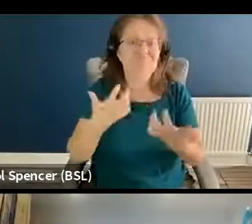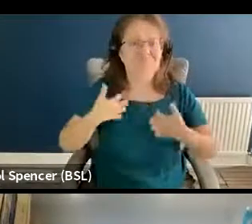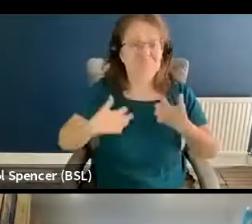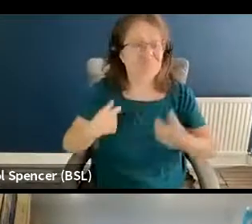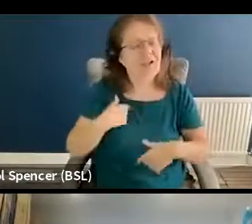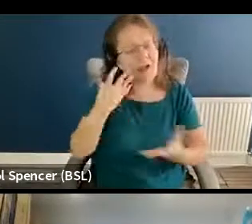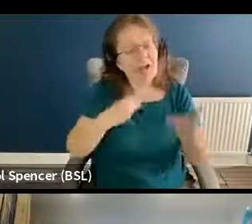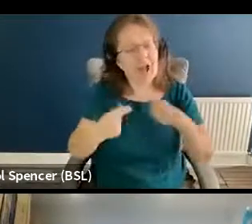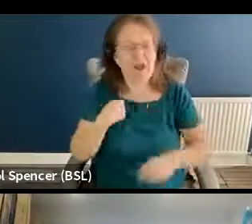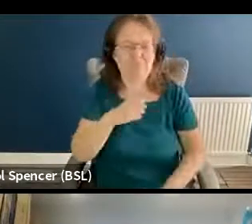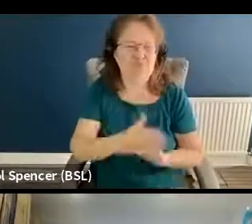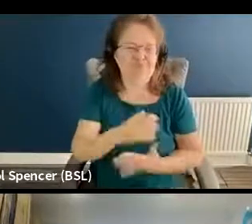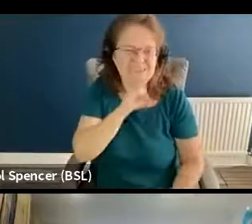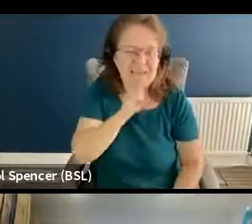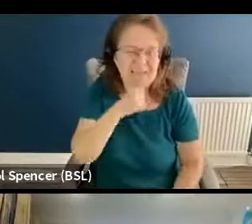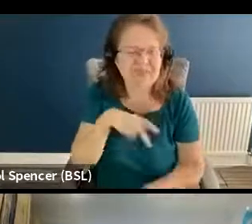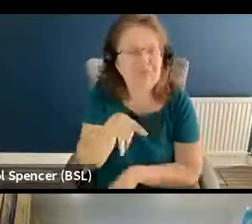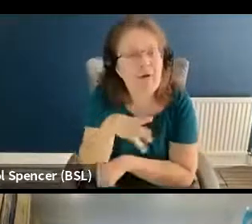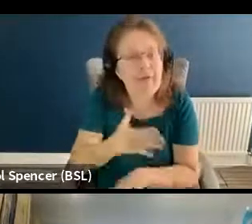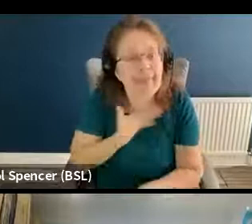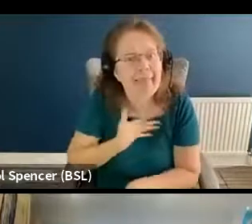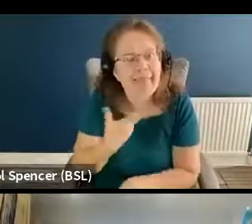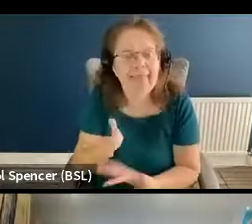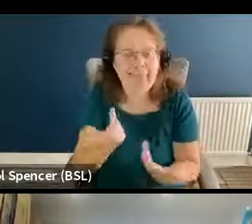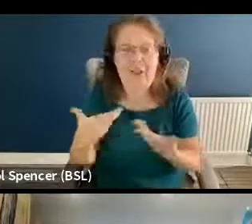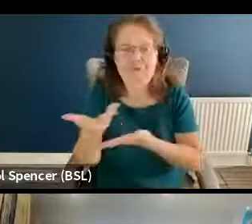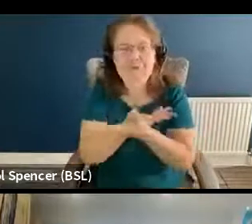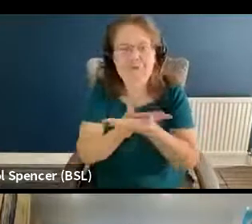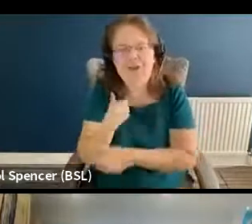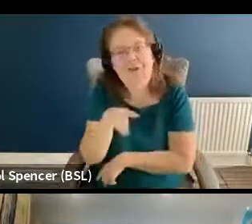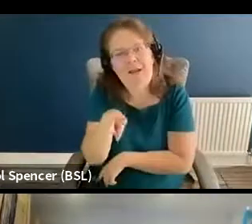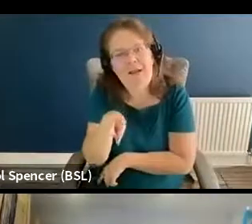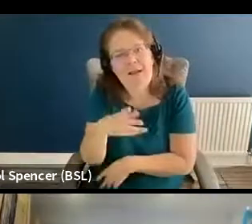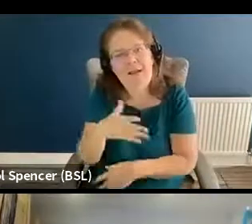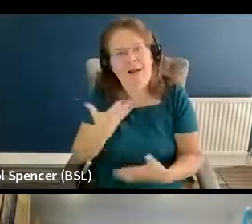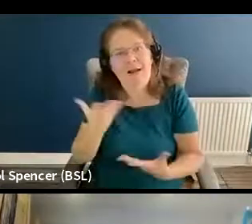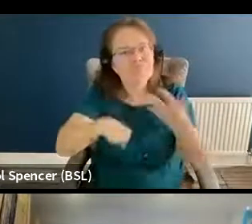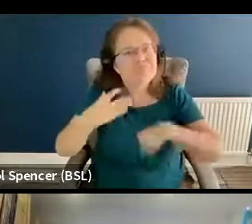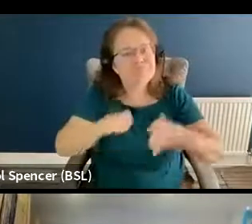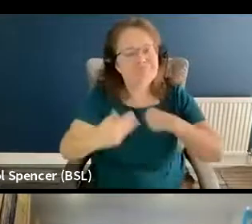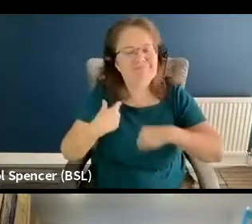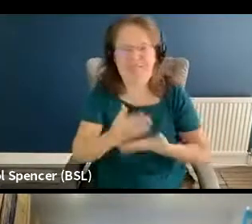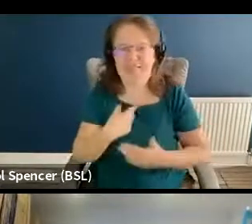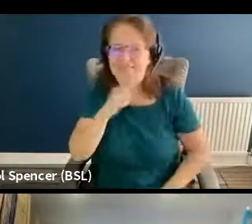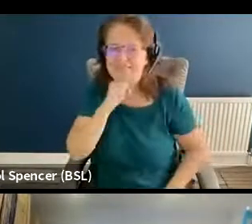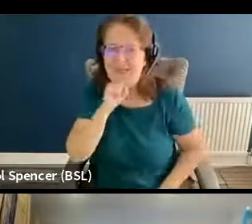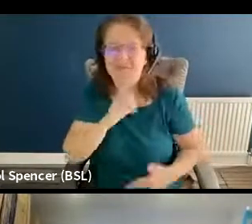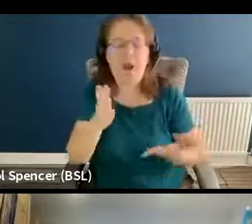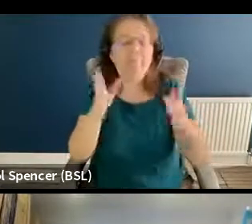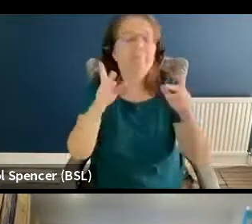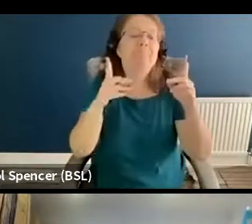selfishly listening to the discussion going. A couple of final helps housekeeping points,